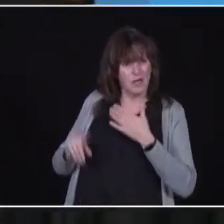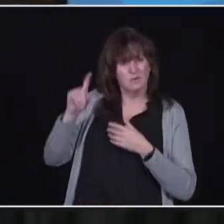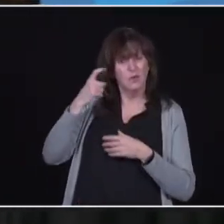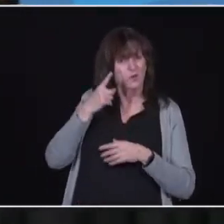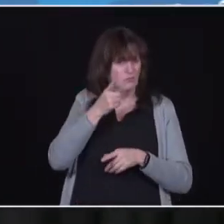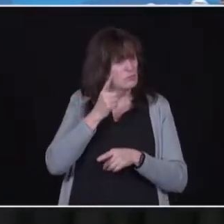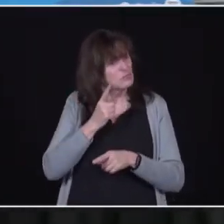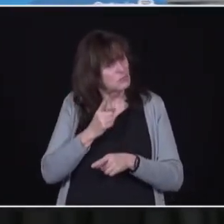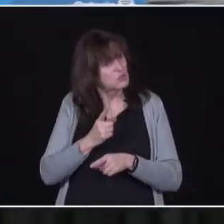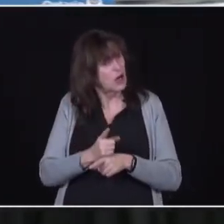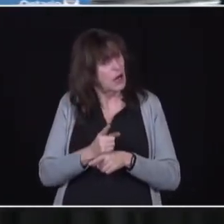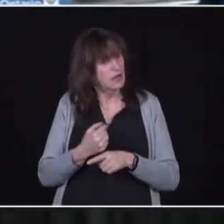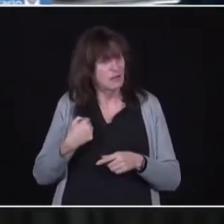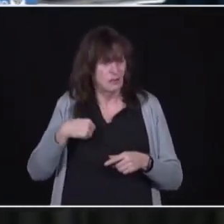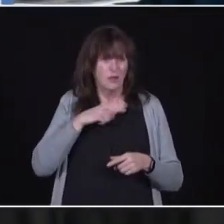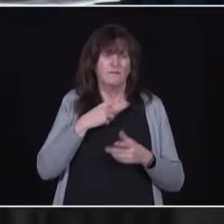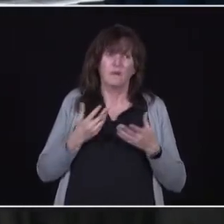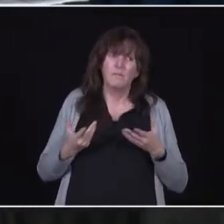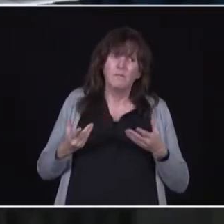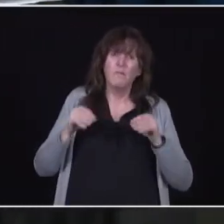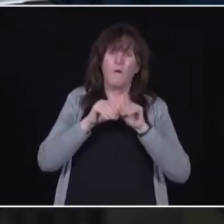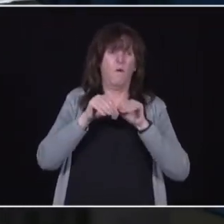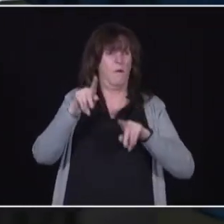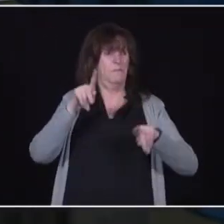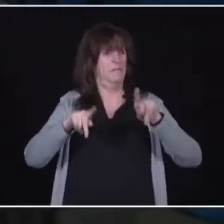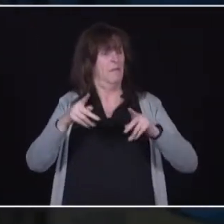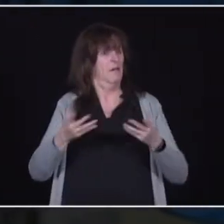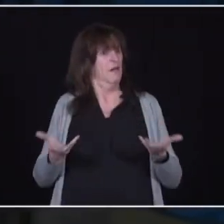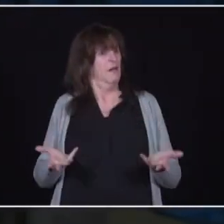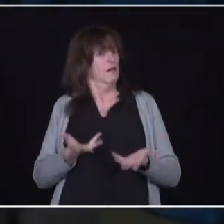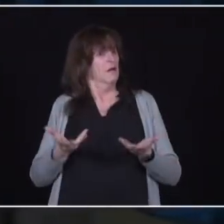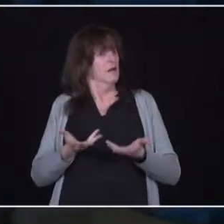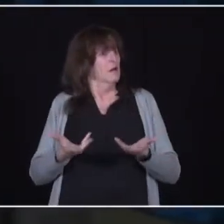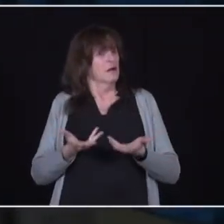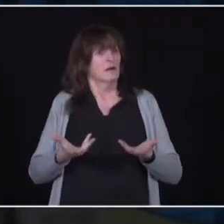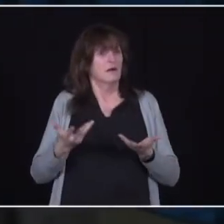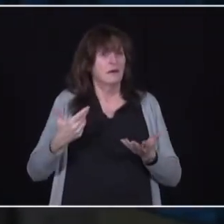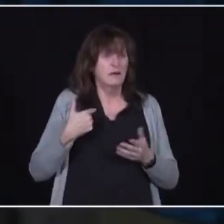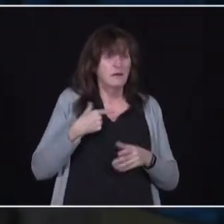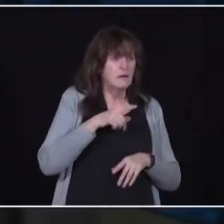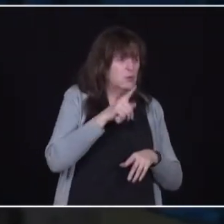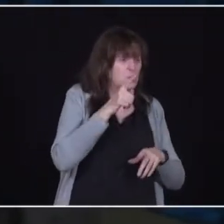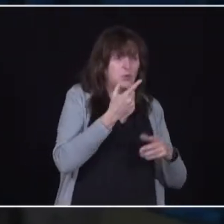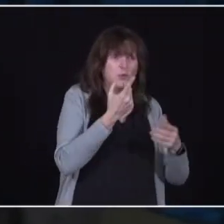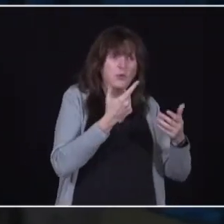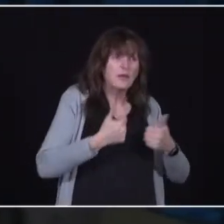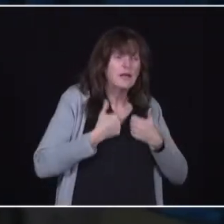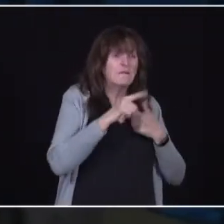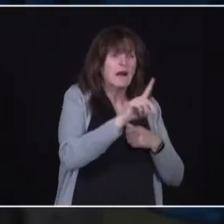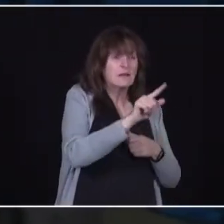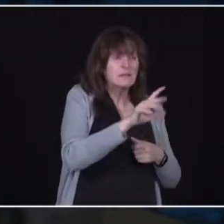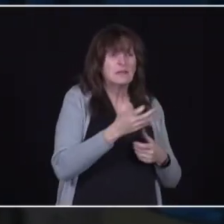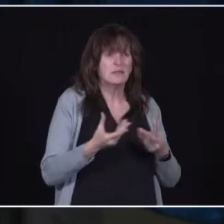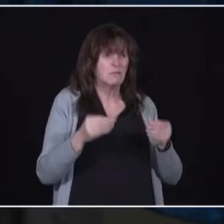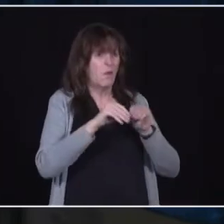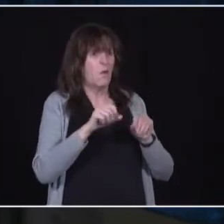I will pass it over to the minister. That is absolutely yet. We have larger numbers of people in long-term